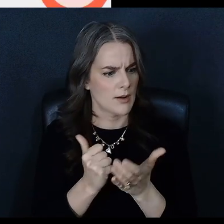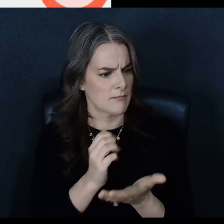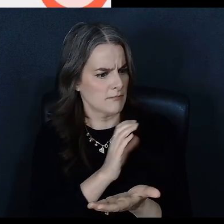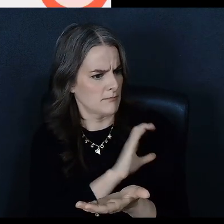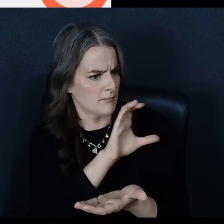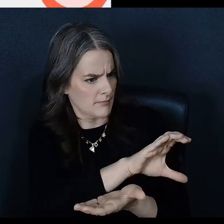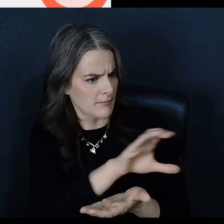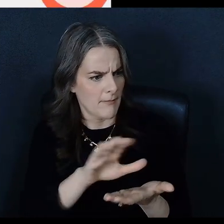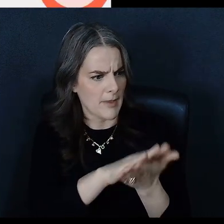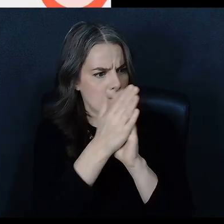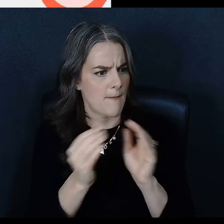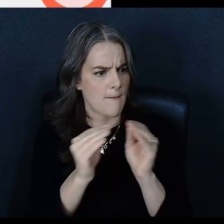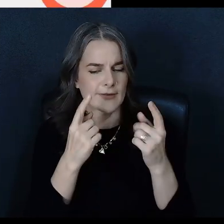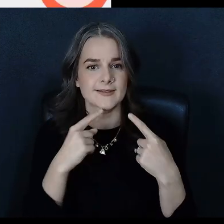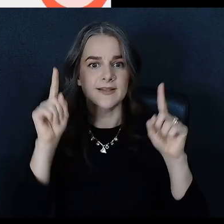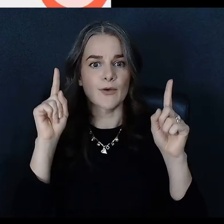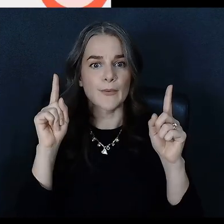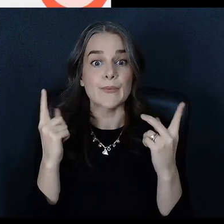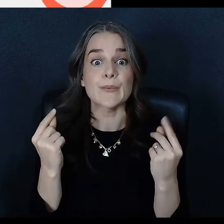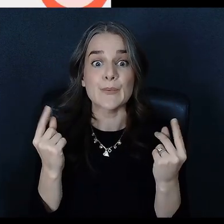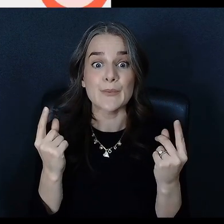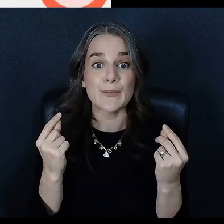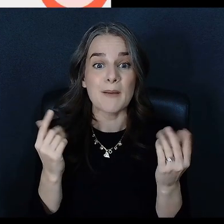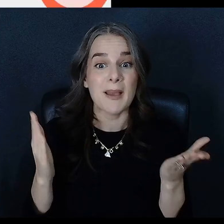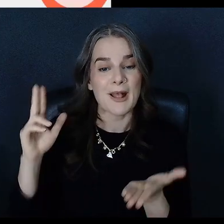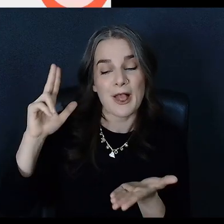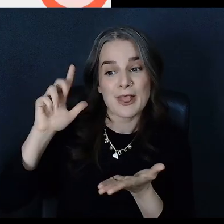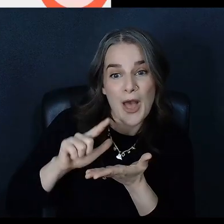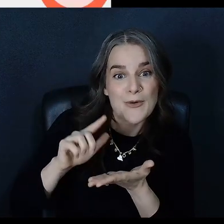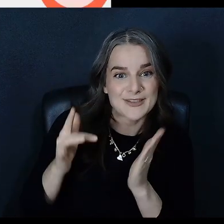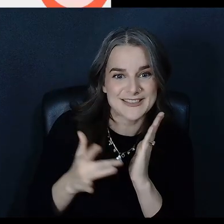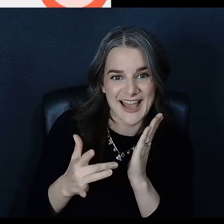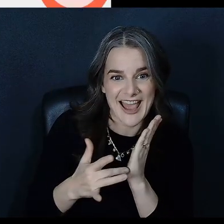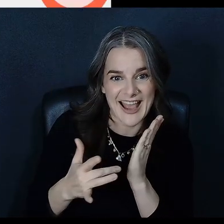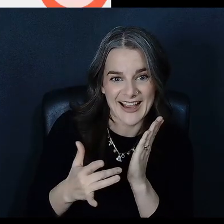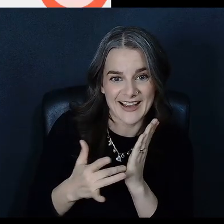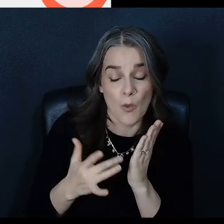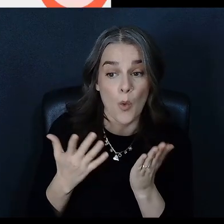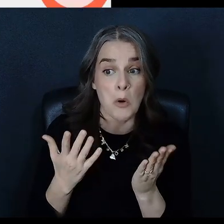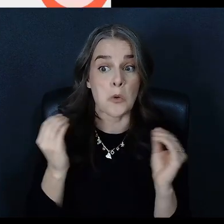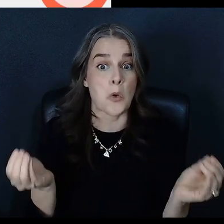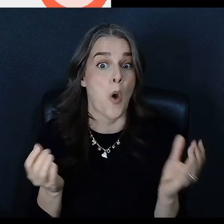Maybe it's low-tech, or even in some cases in this slide, no-tech solutions.